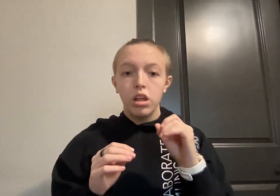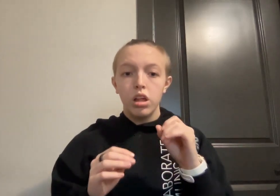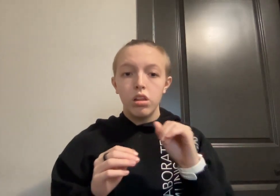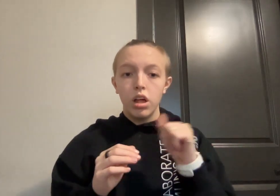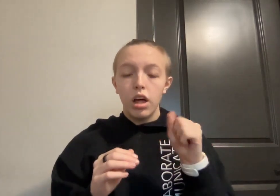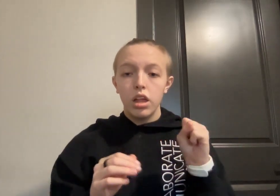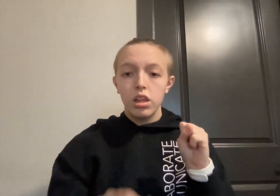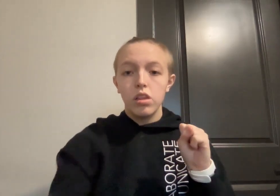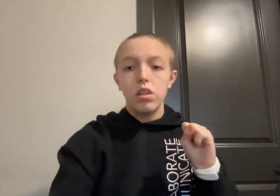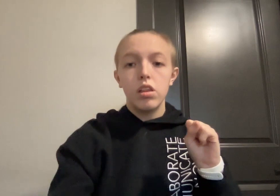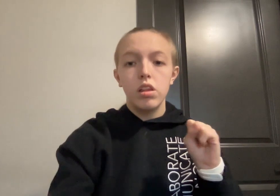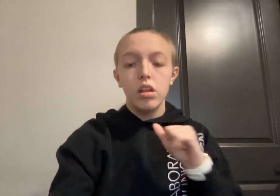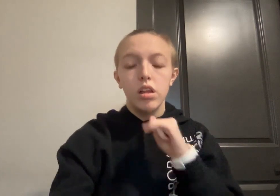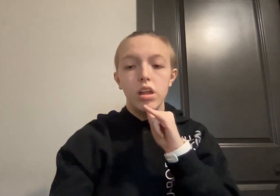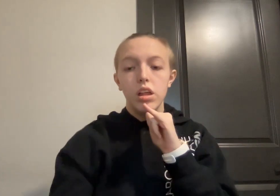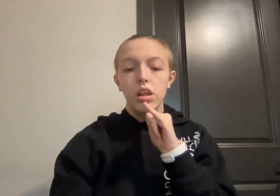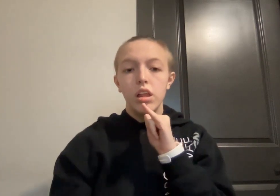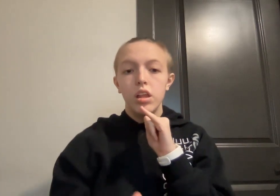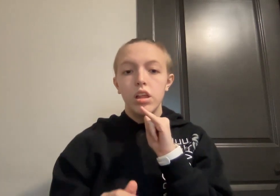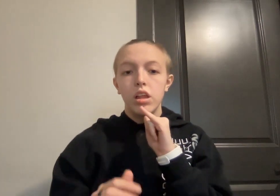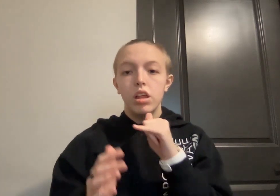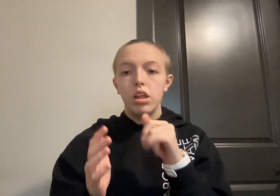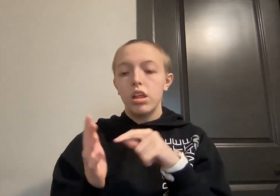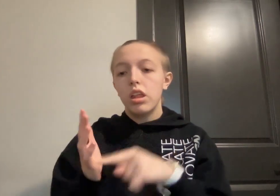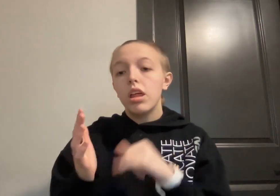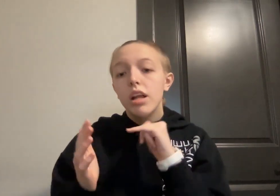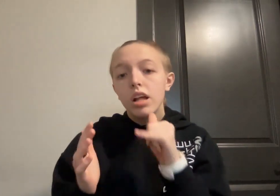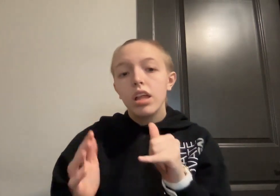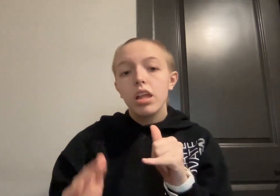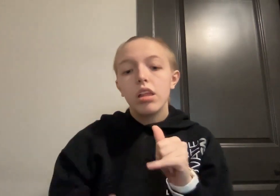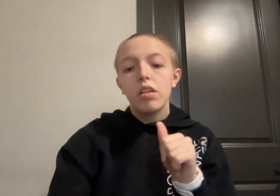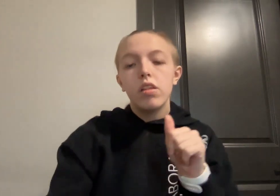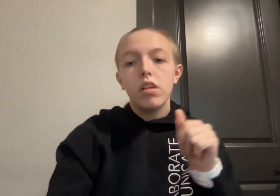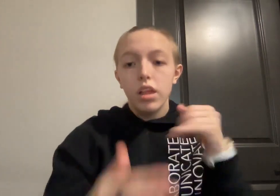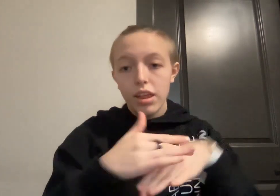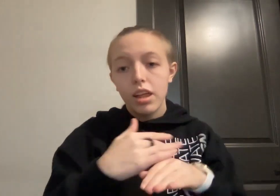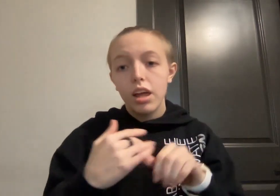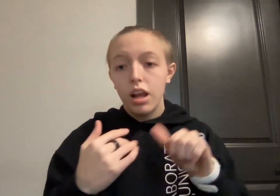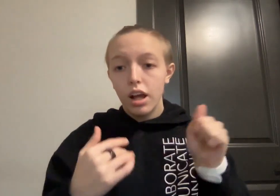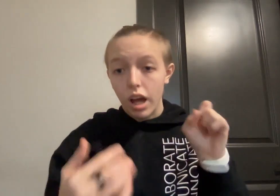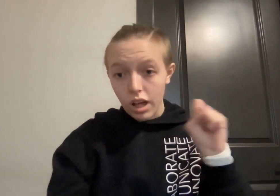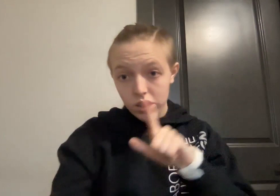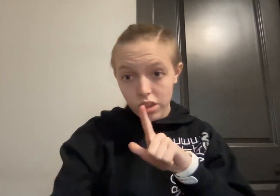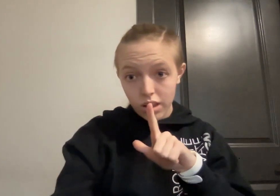as it is for ASL